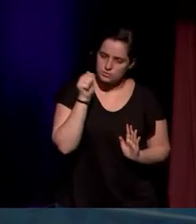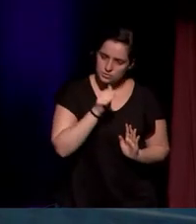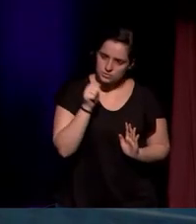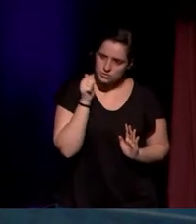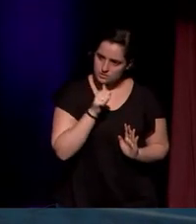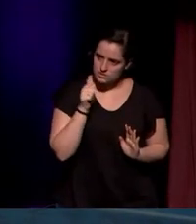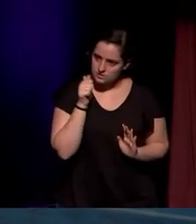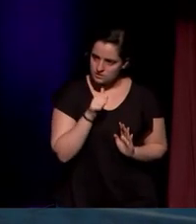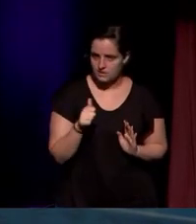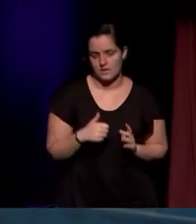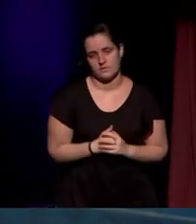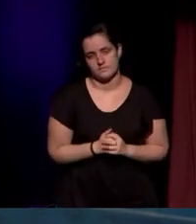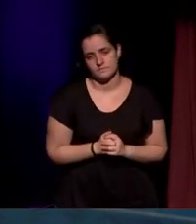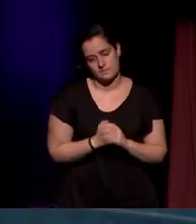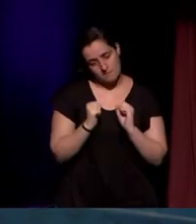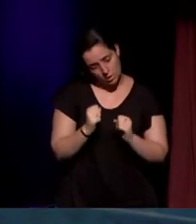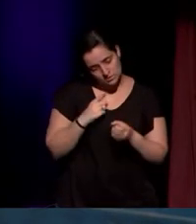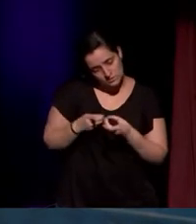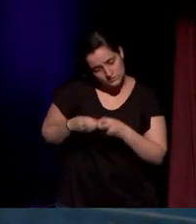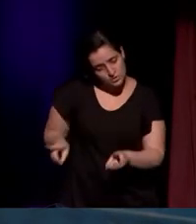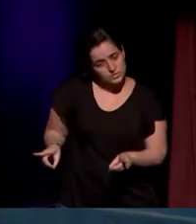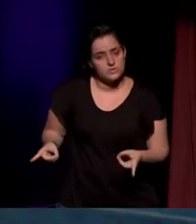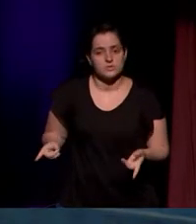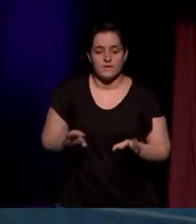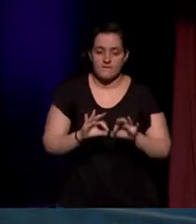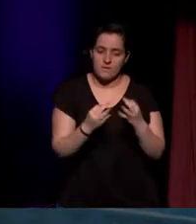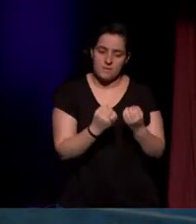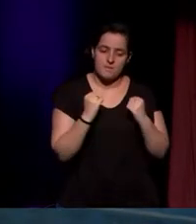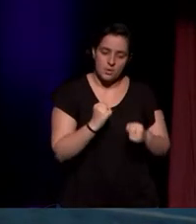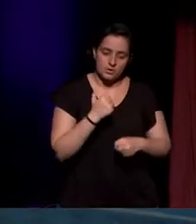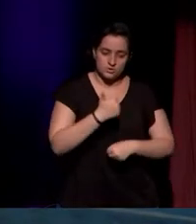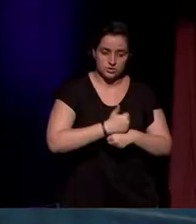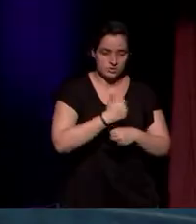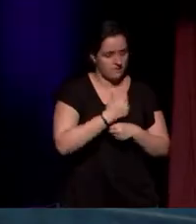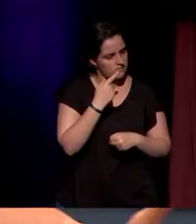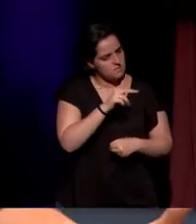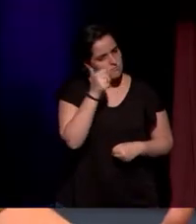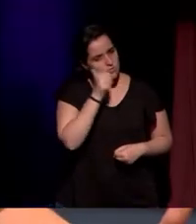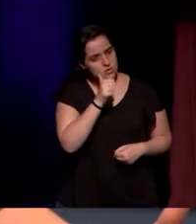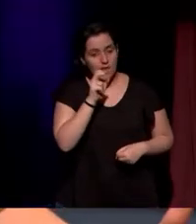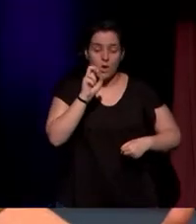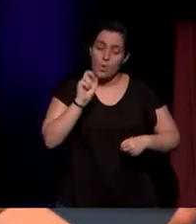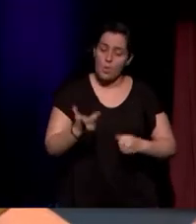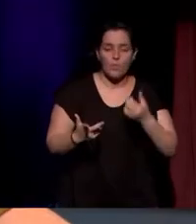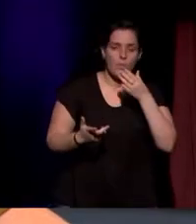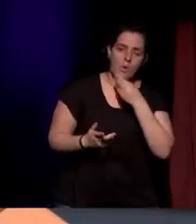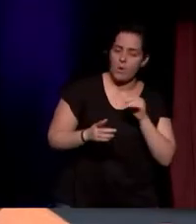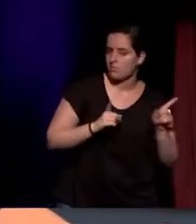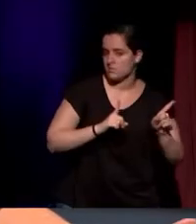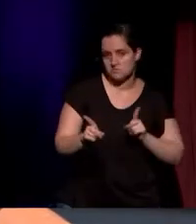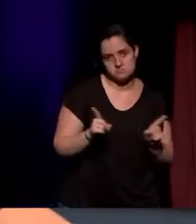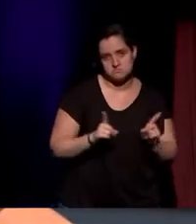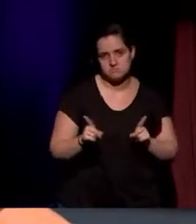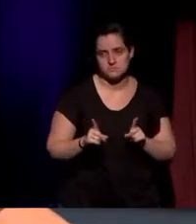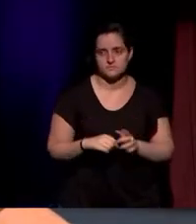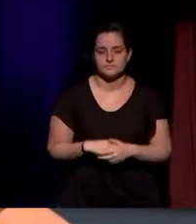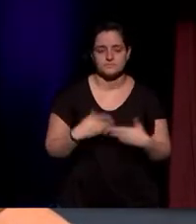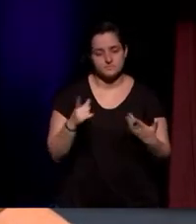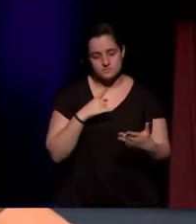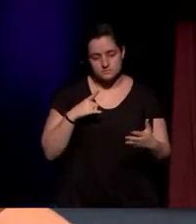there may be divorce, the family can be headed by the woman or the man, there is the union of fact,